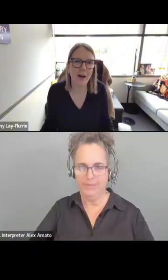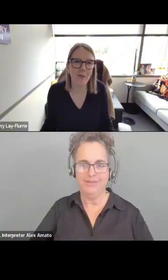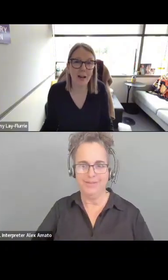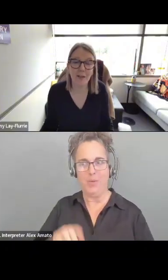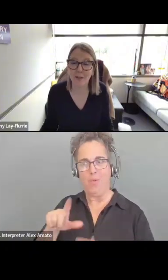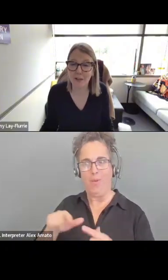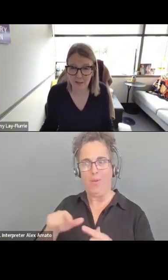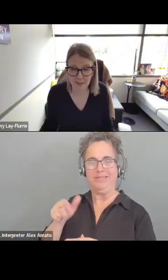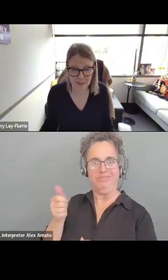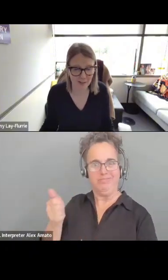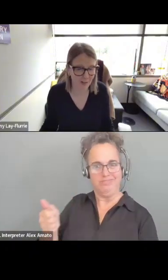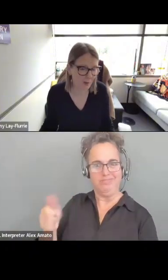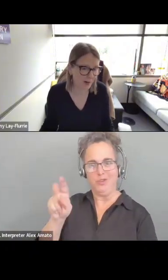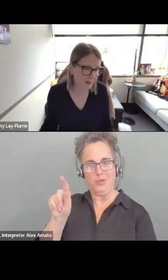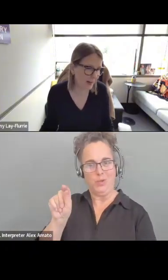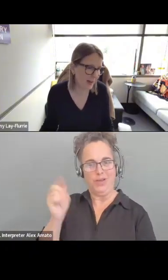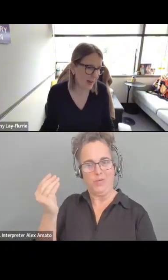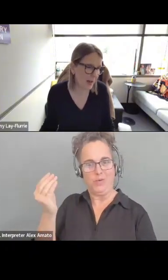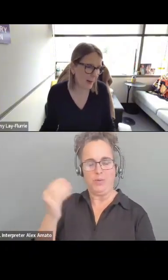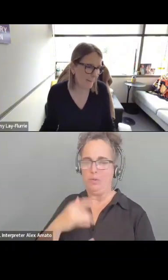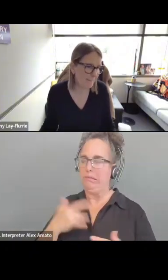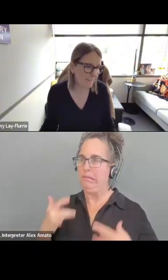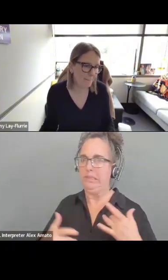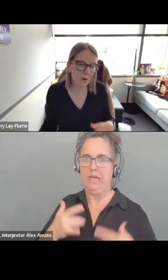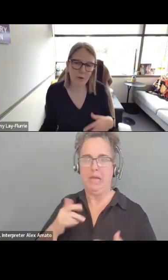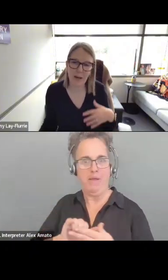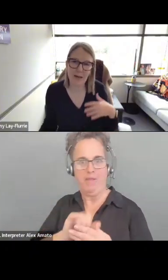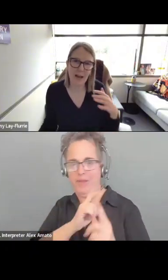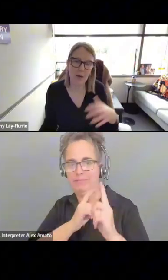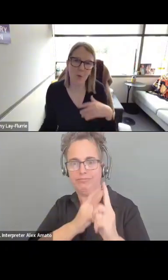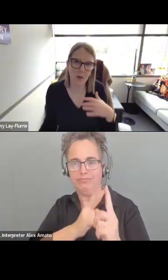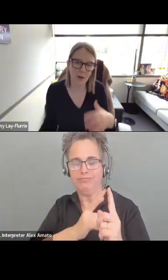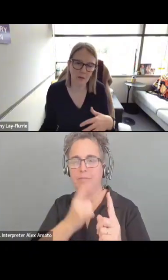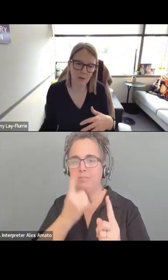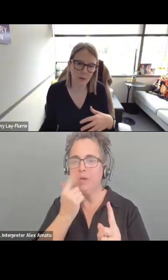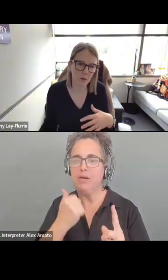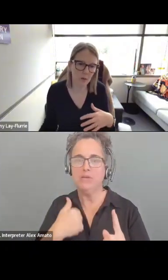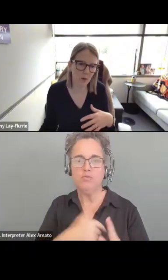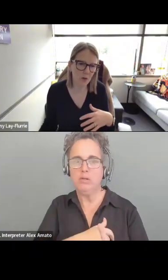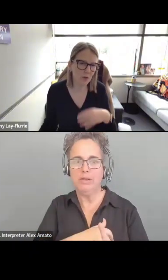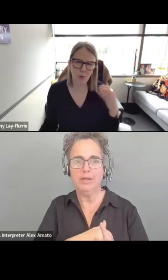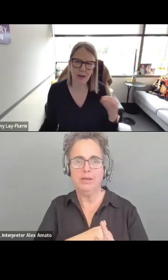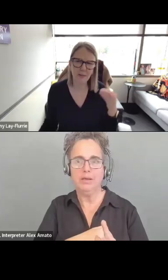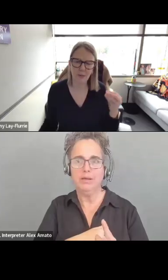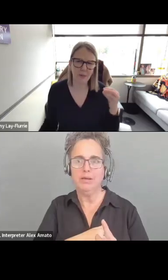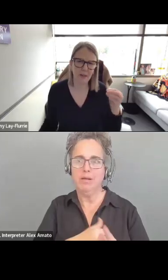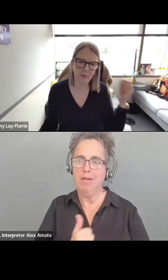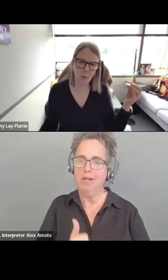of excitement in some ways because it enabled us to not just create something